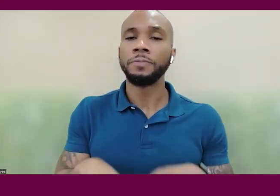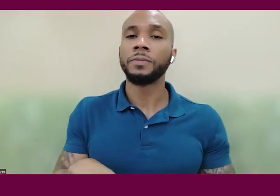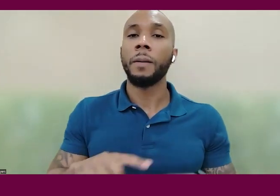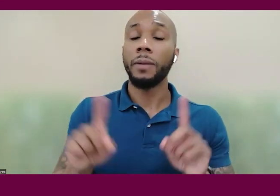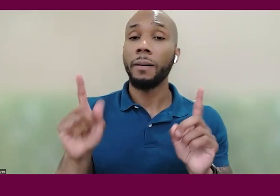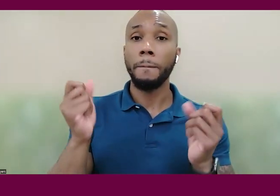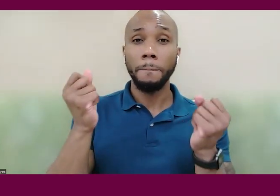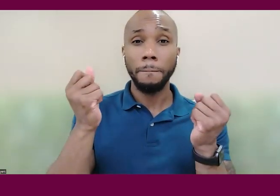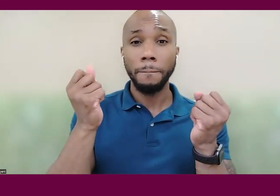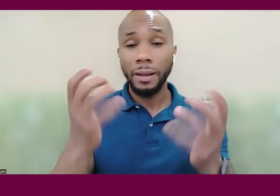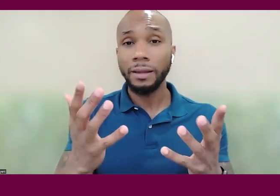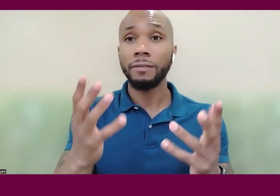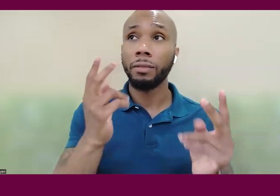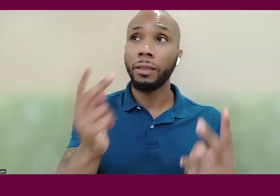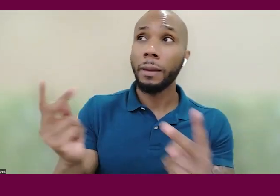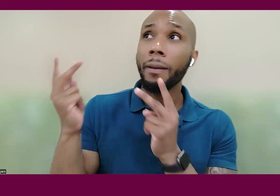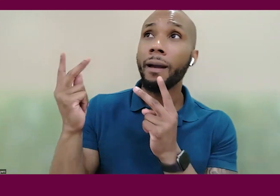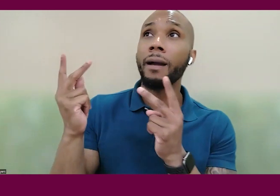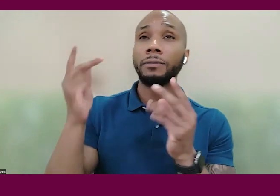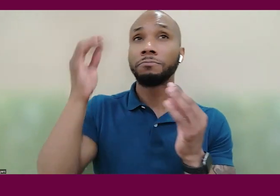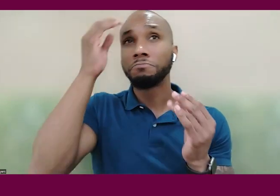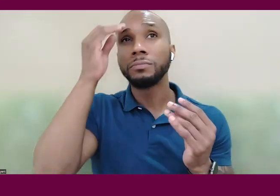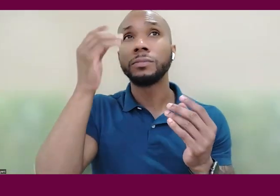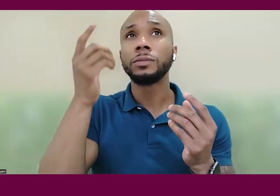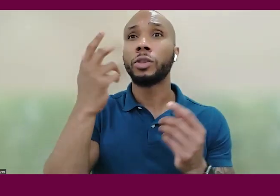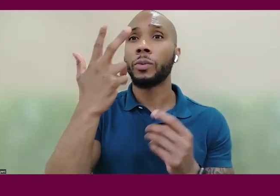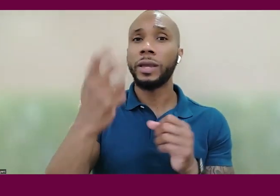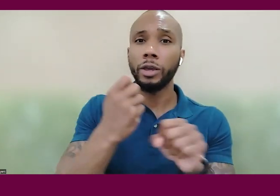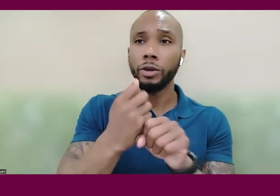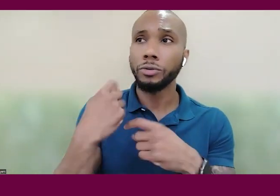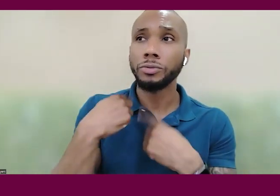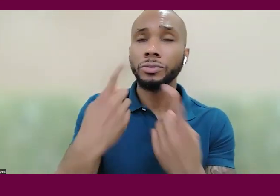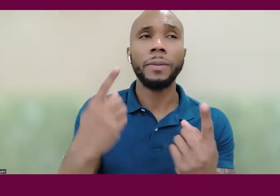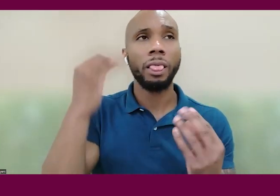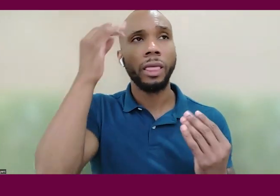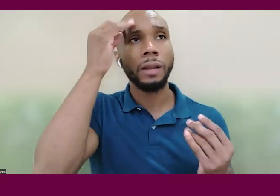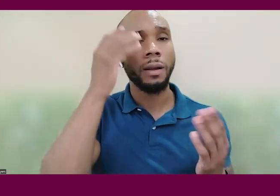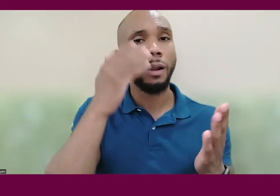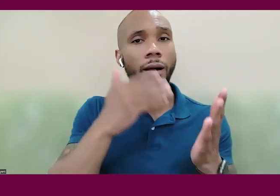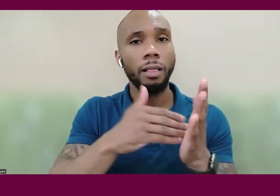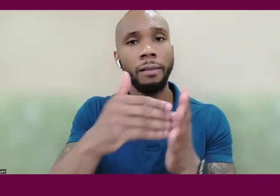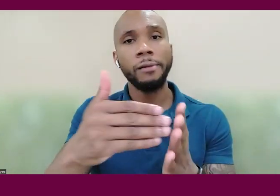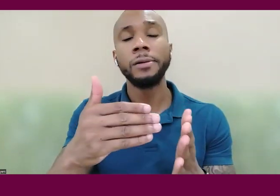But looking back at it, it's been three years and I've been thinking about it a lot.